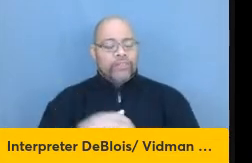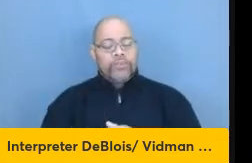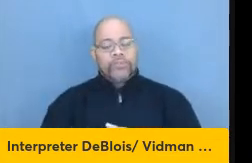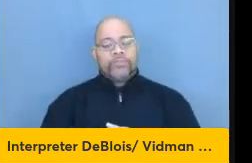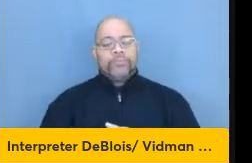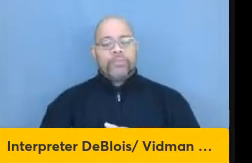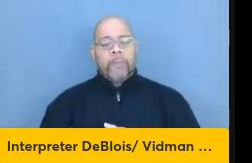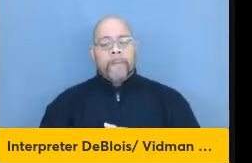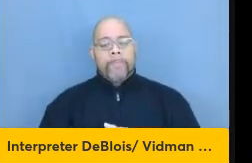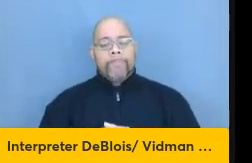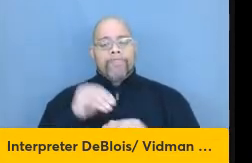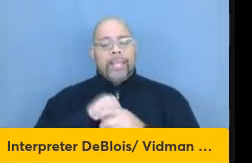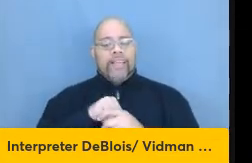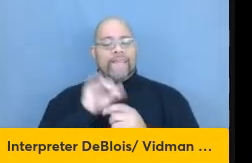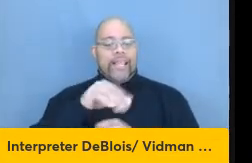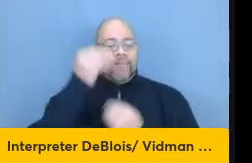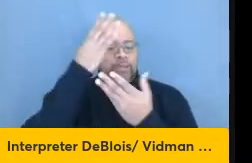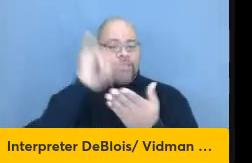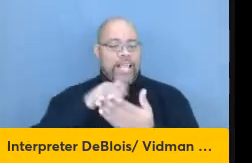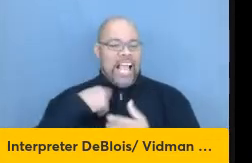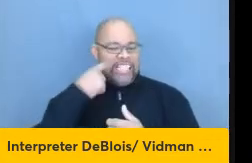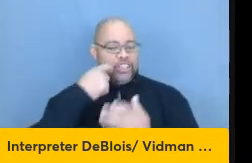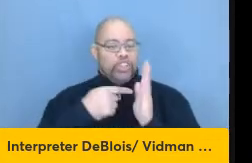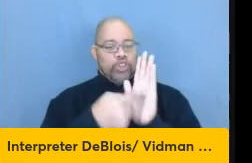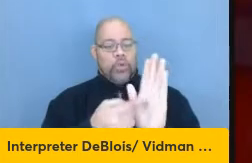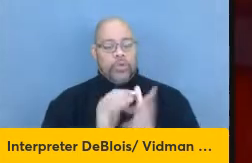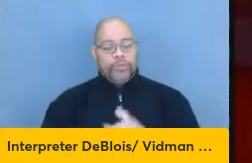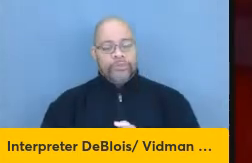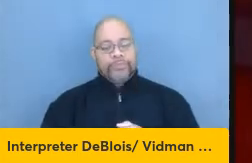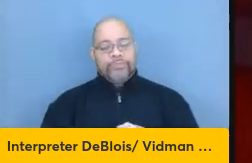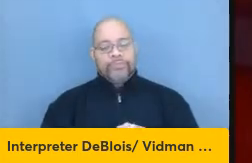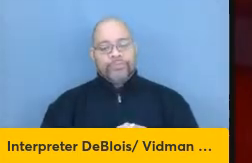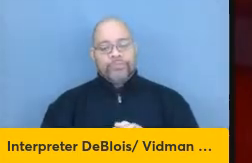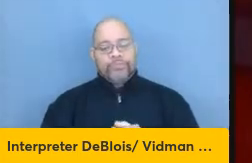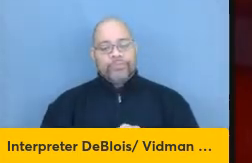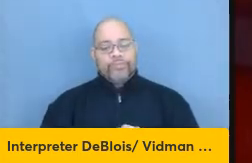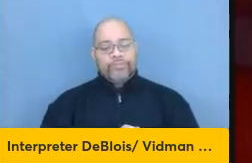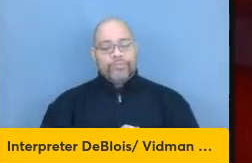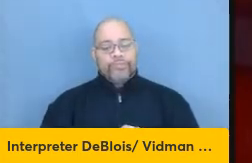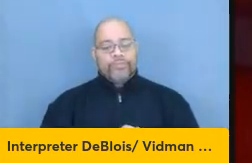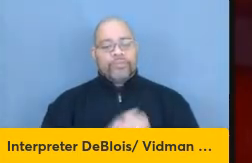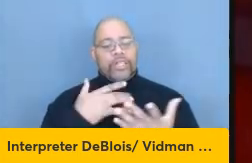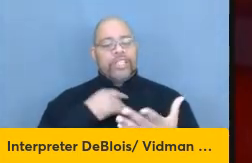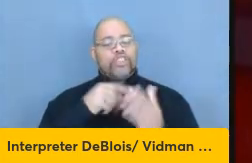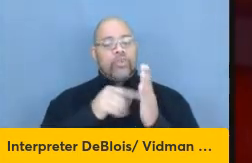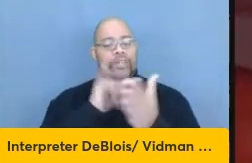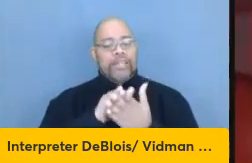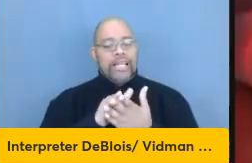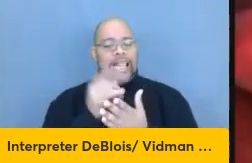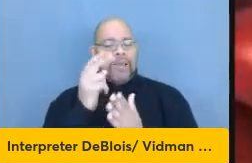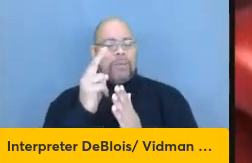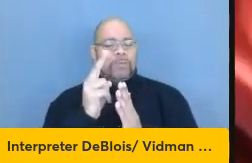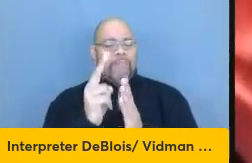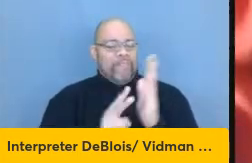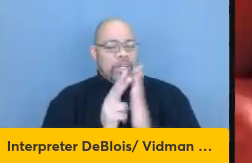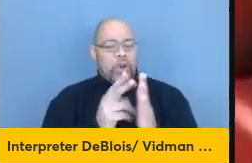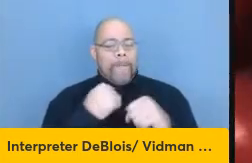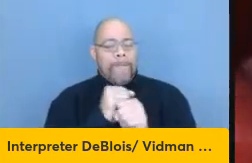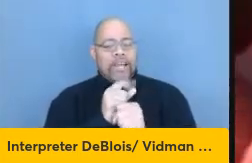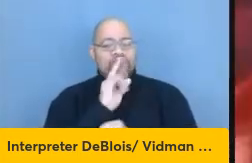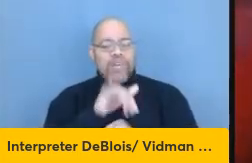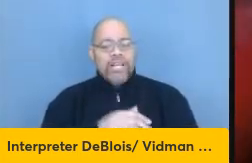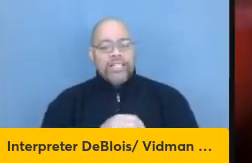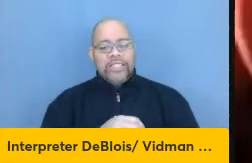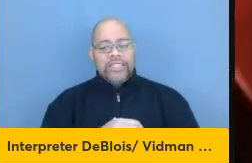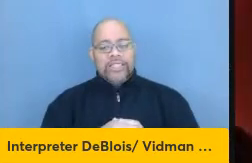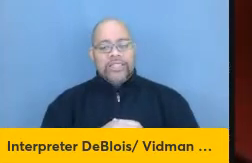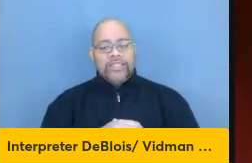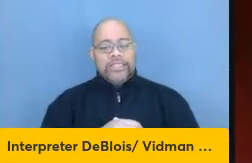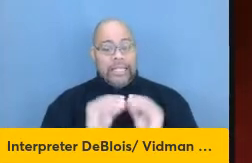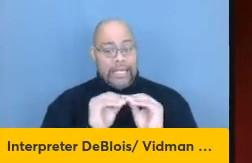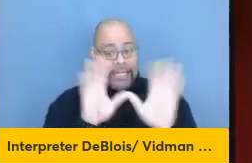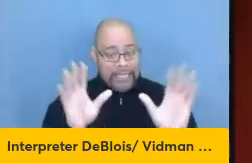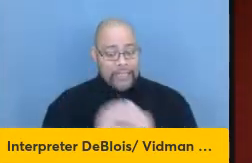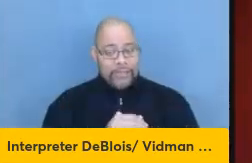in the in the data that I've just shown you. So I like to show this little movie just to make it really clear, that's blood